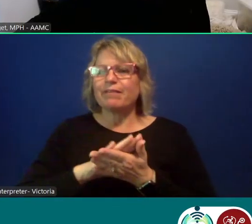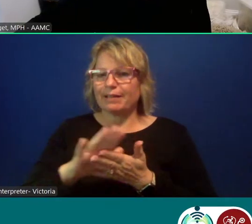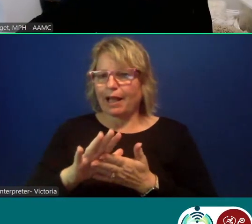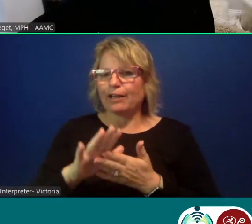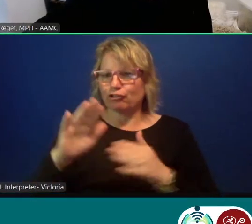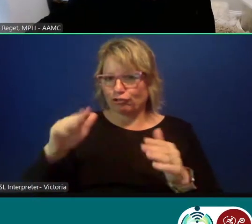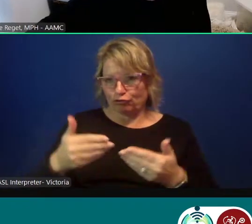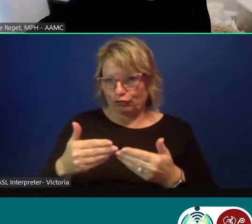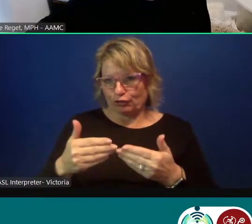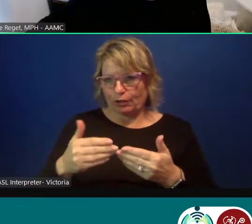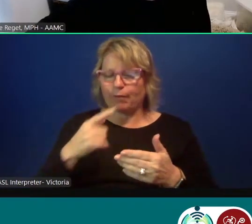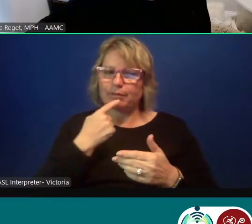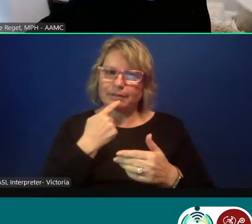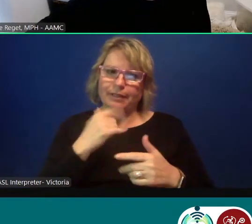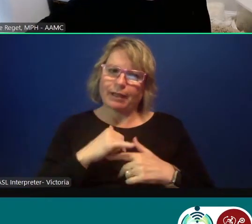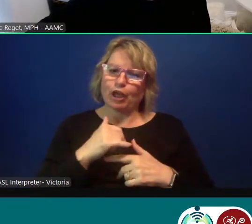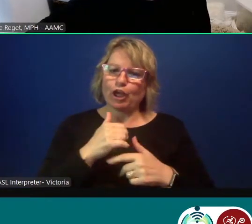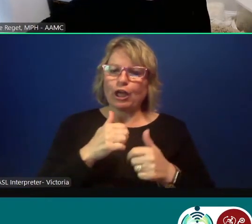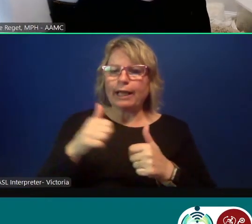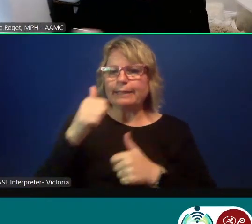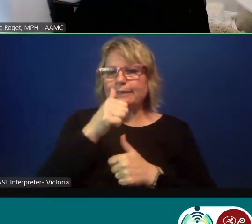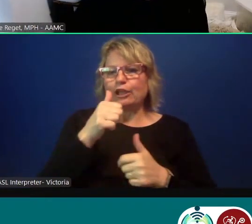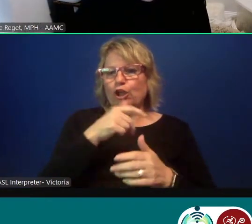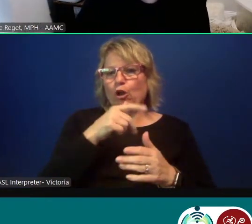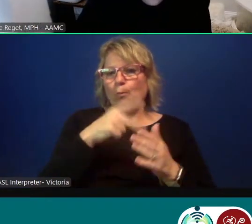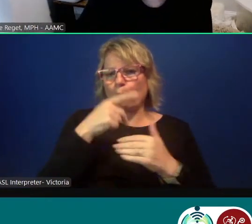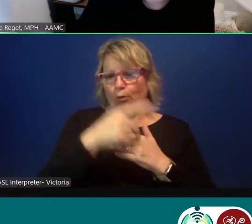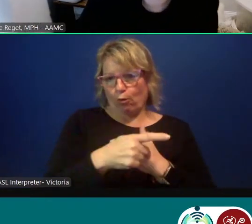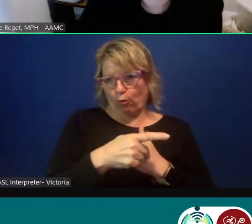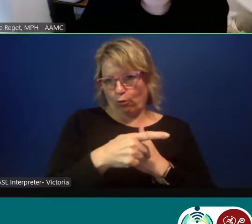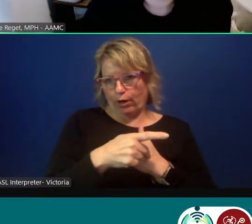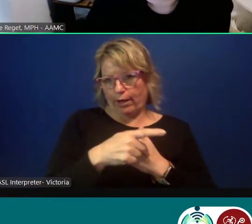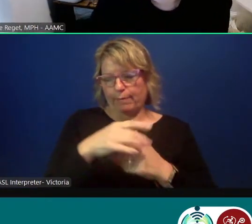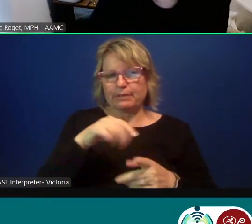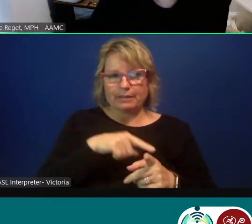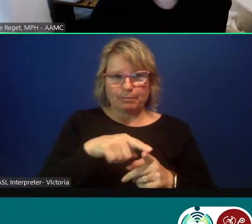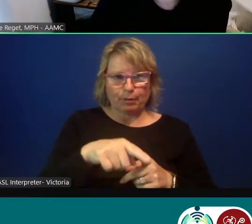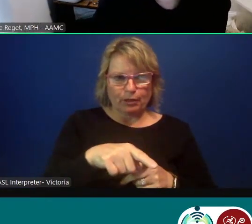just to reiterate, I'm a senior program specialist at the AAMC, which stands for